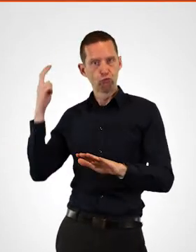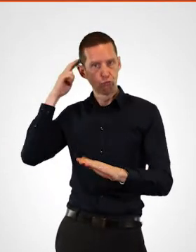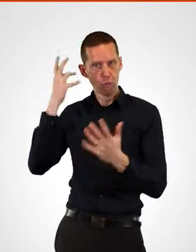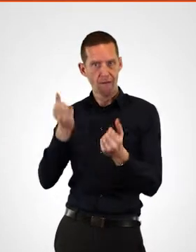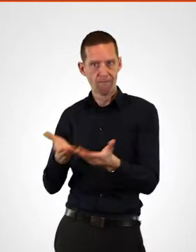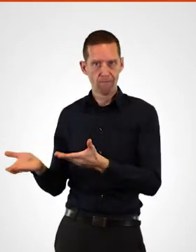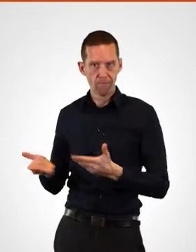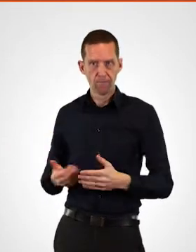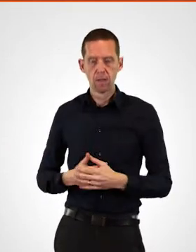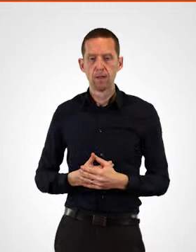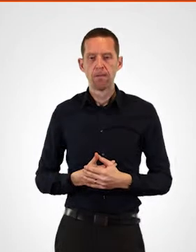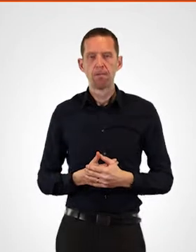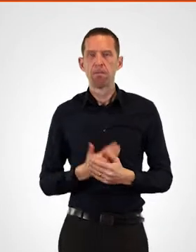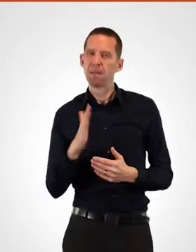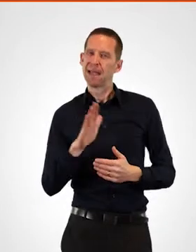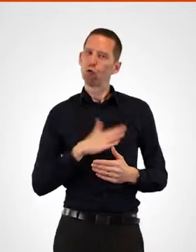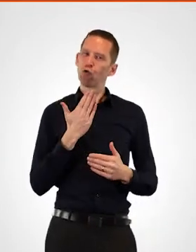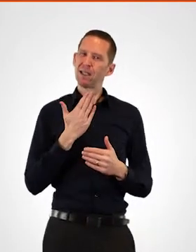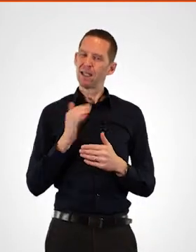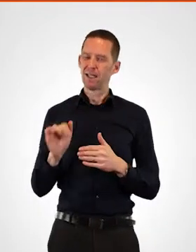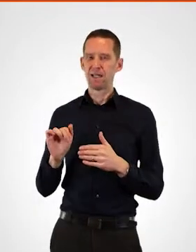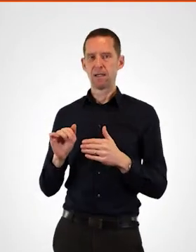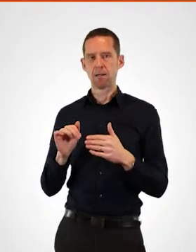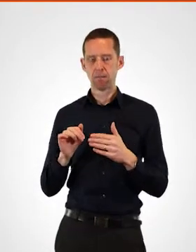There's quite an interesting methodological issue here